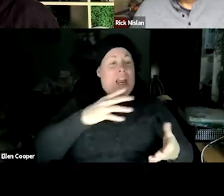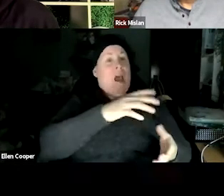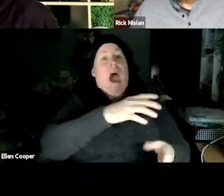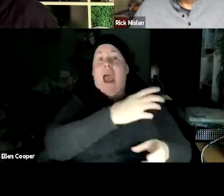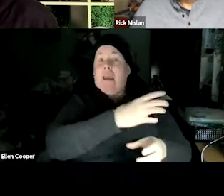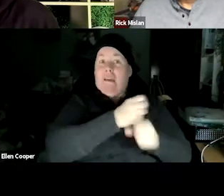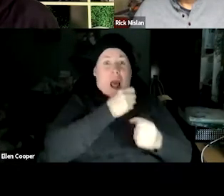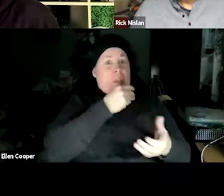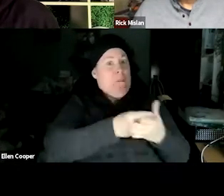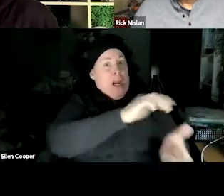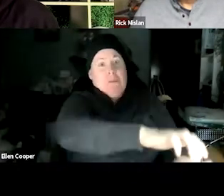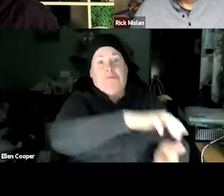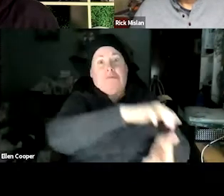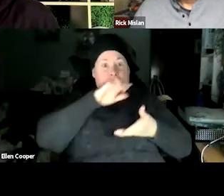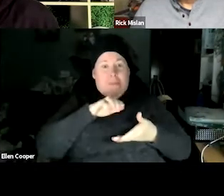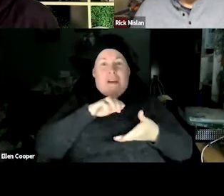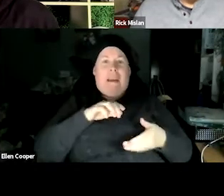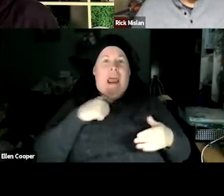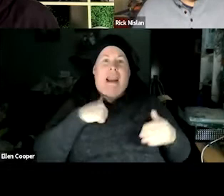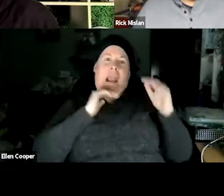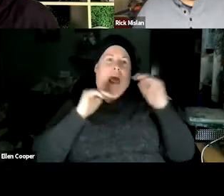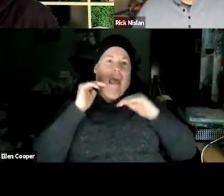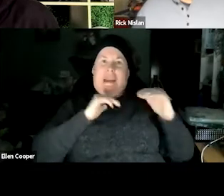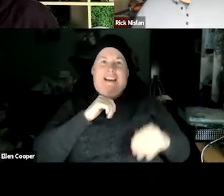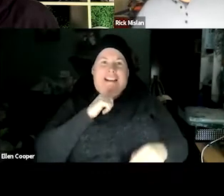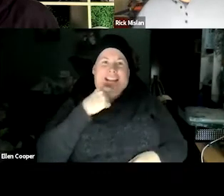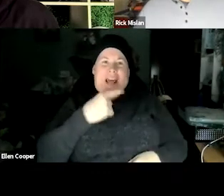CalebBarlow: lied to everybody about what I was doing and told them I was